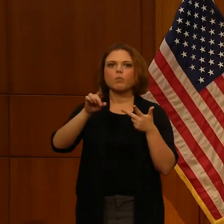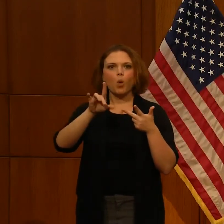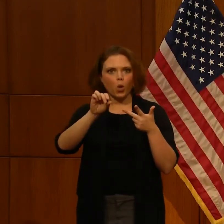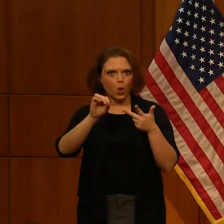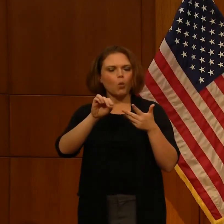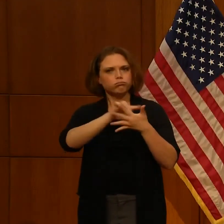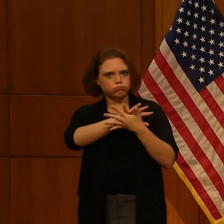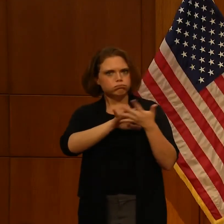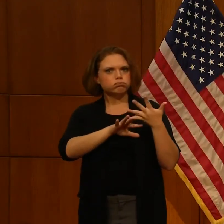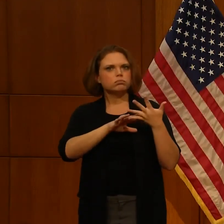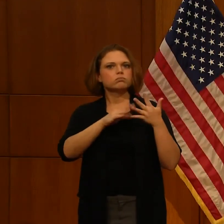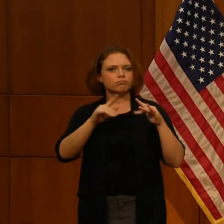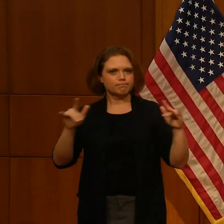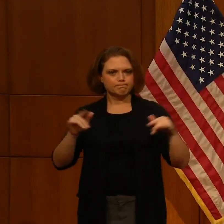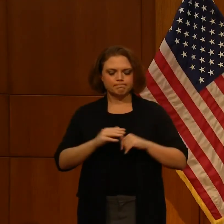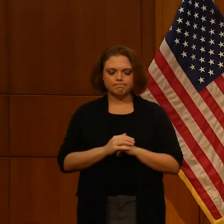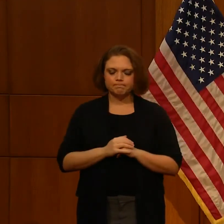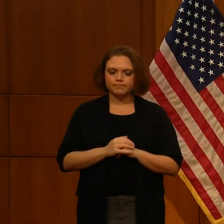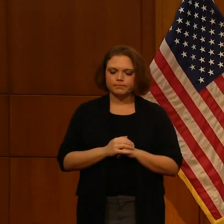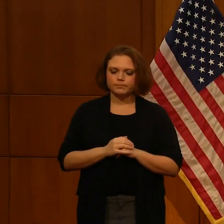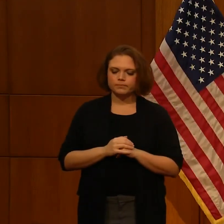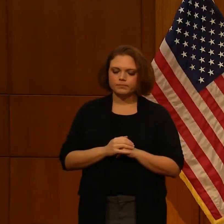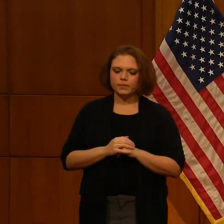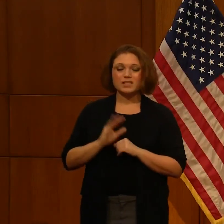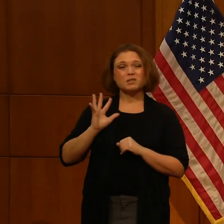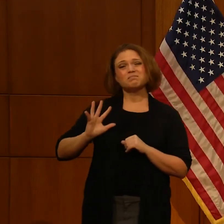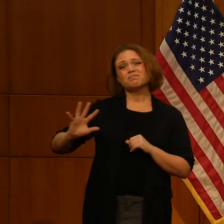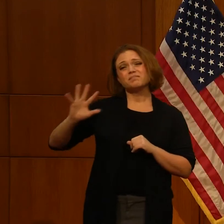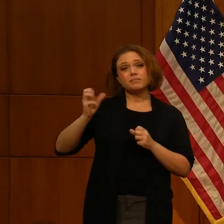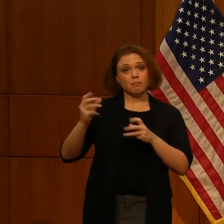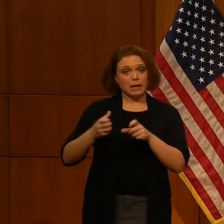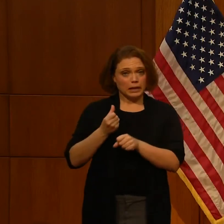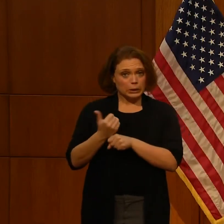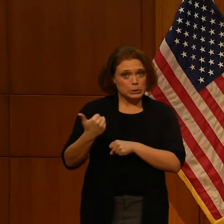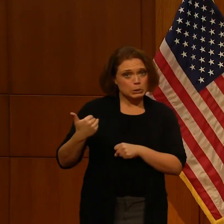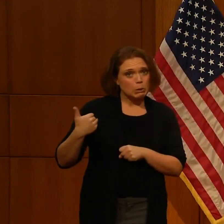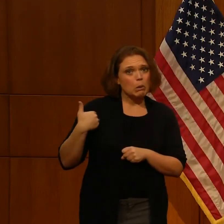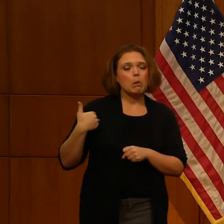POLIO AND OTHER DISEASES.